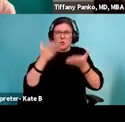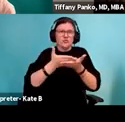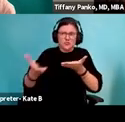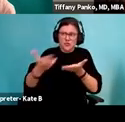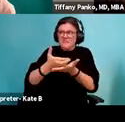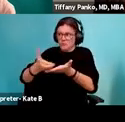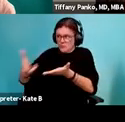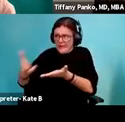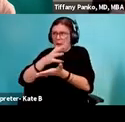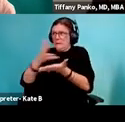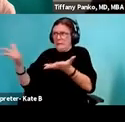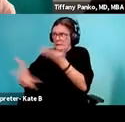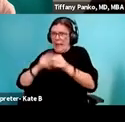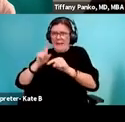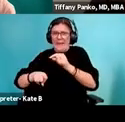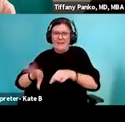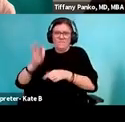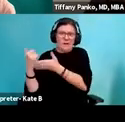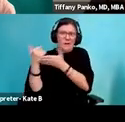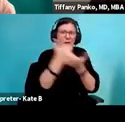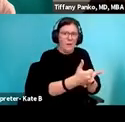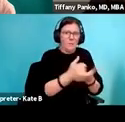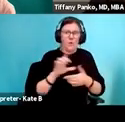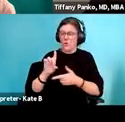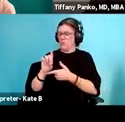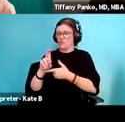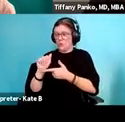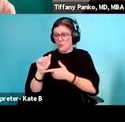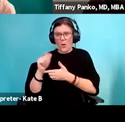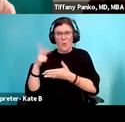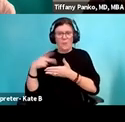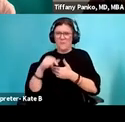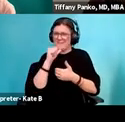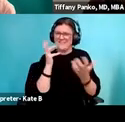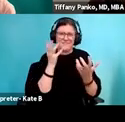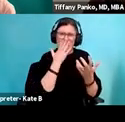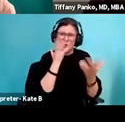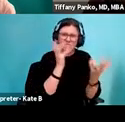a mother in that situation. No doula programs are quite appropriate and few are available.